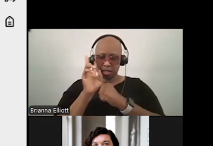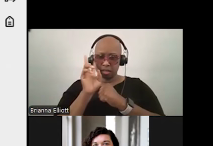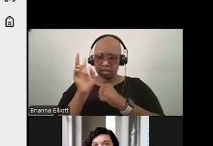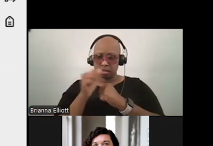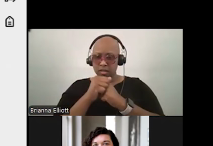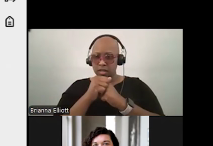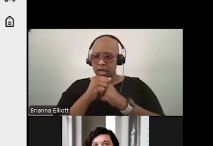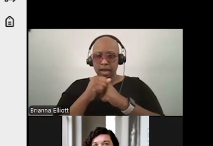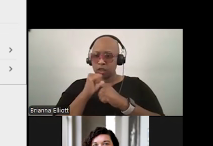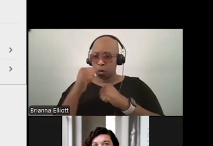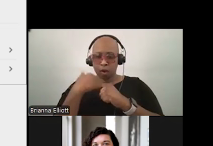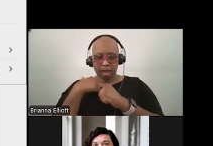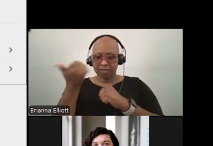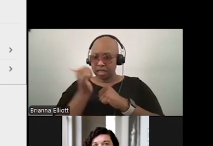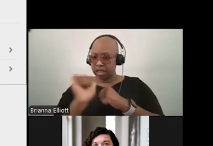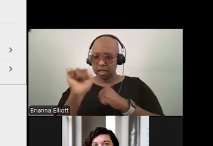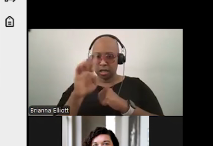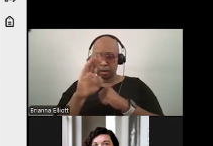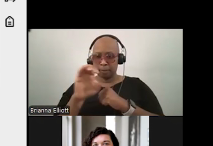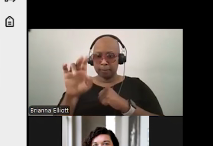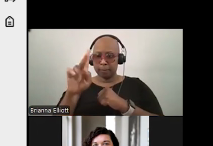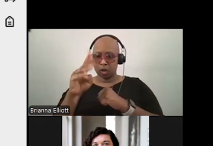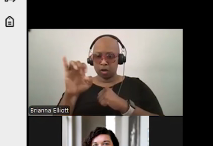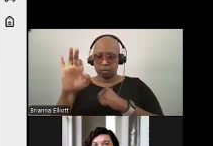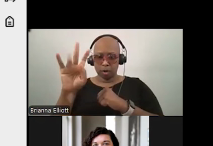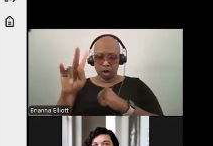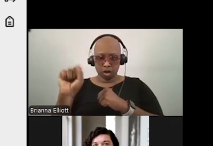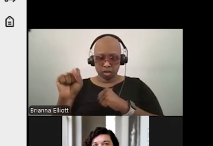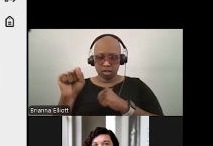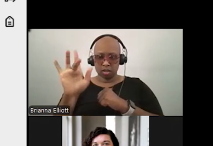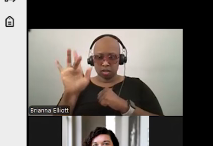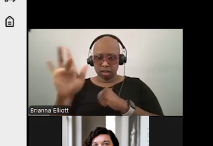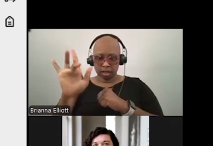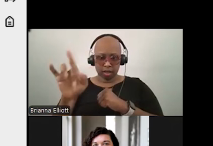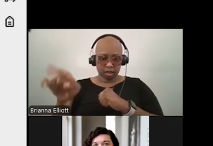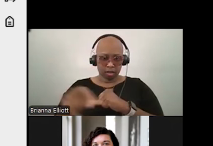any bookmarks on this one. I can say new bookmarks from structure. It's going to ask me what levels I